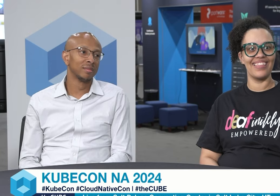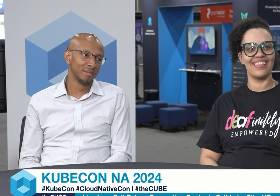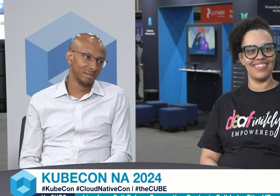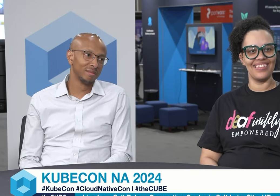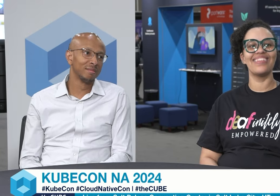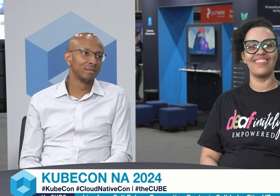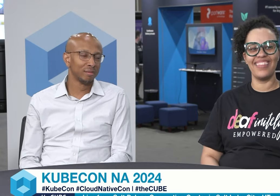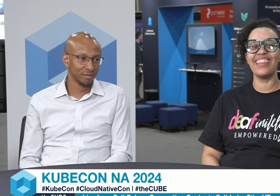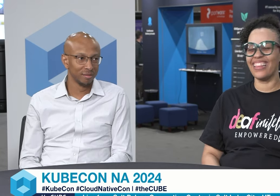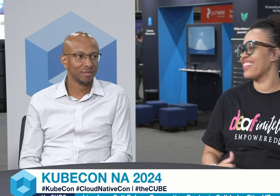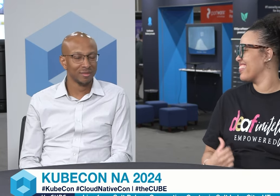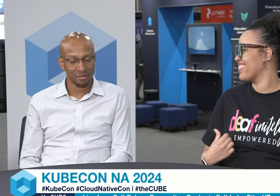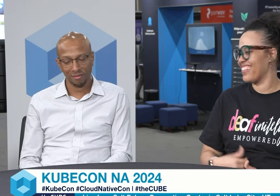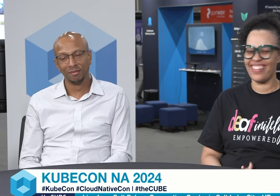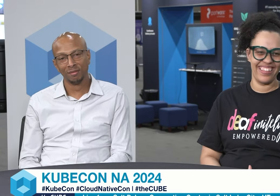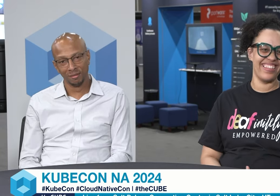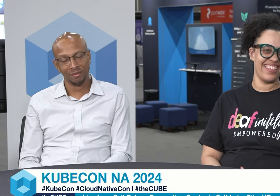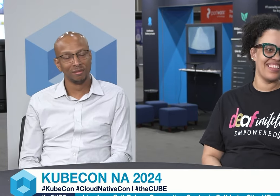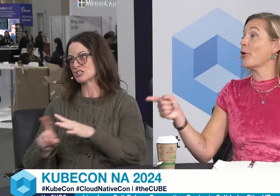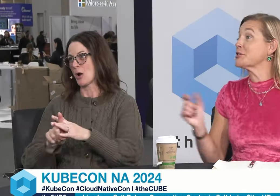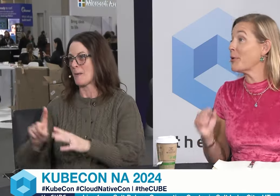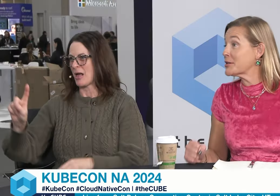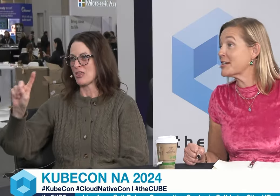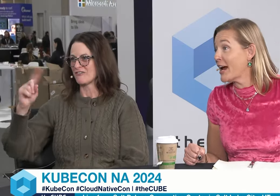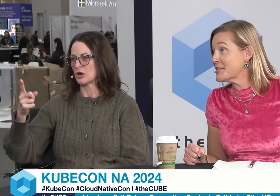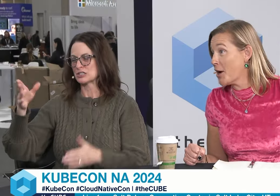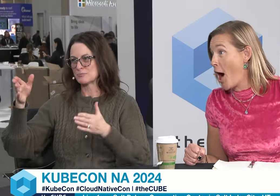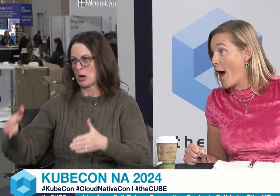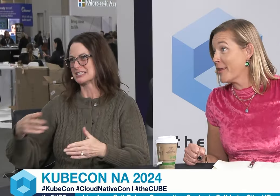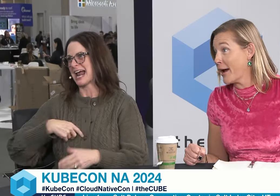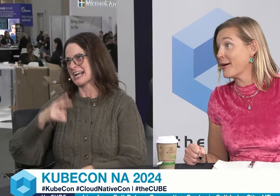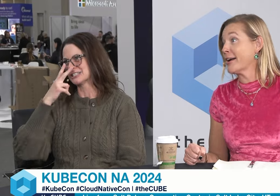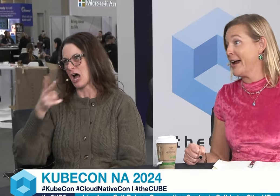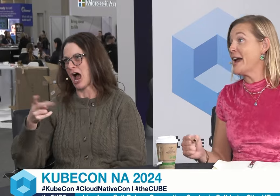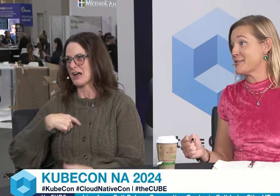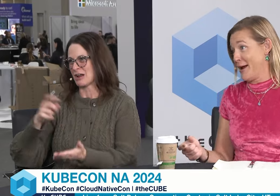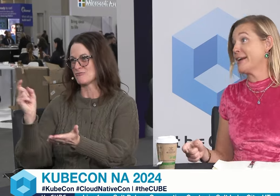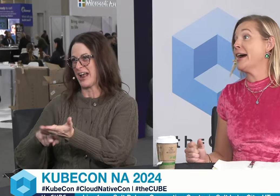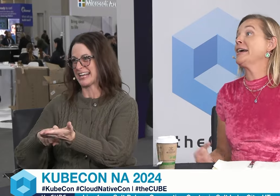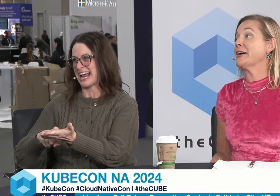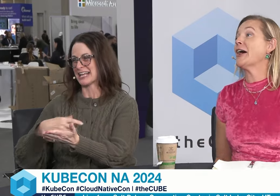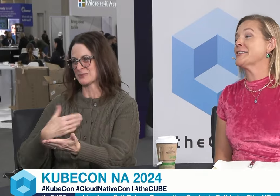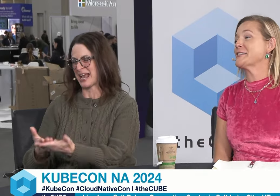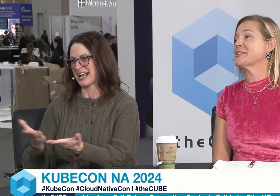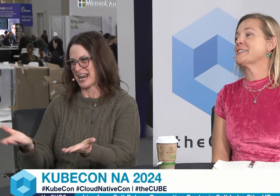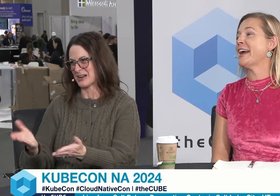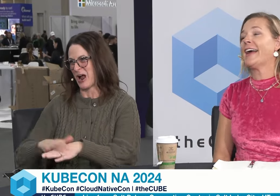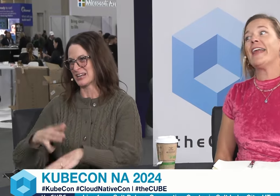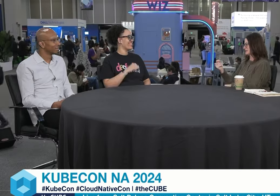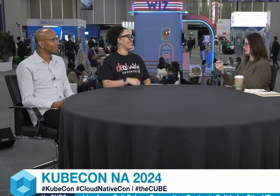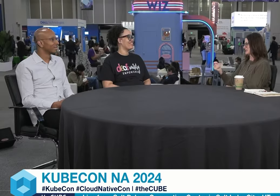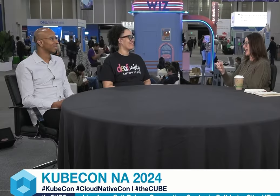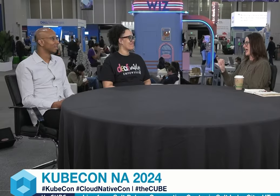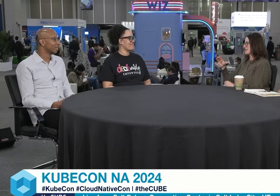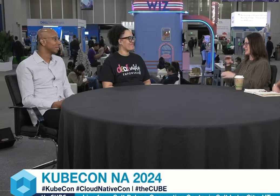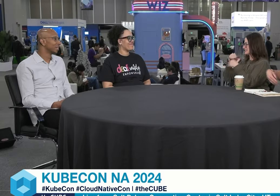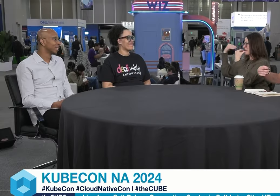of the group smiling at me when I show up. You were the first person I saw that I recognized when I got here on Tuesday, and that smile